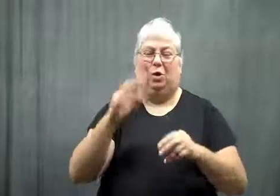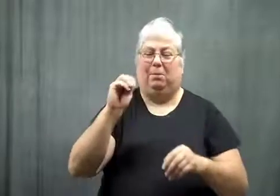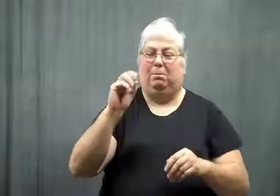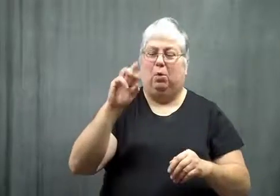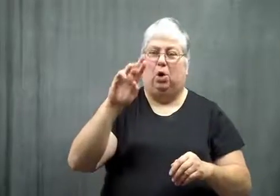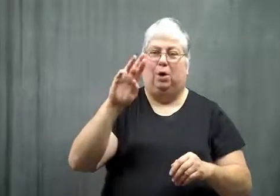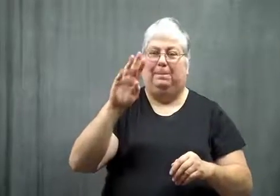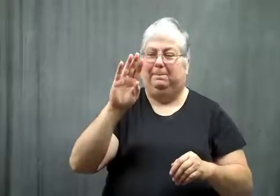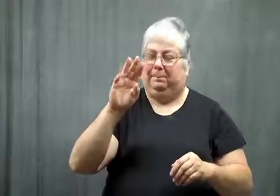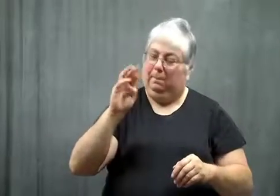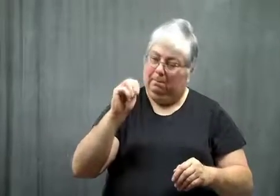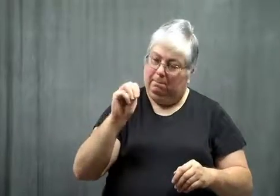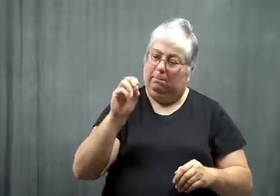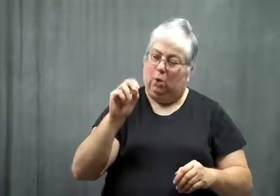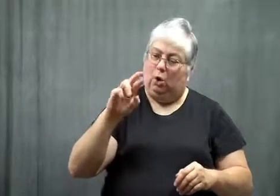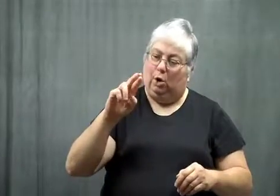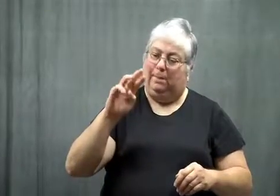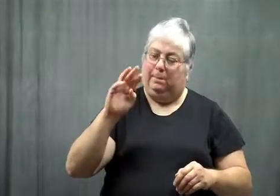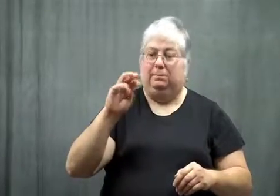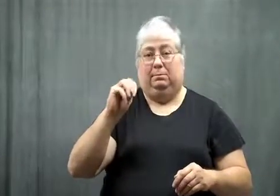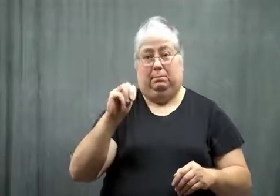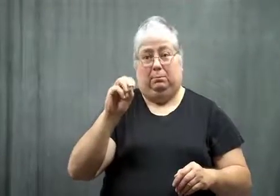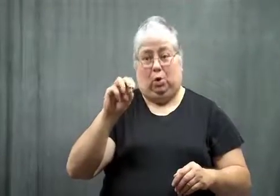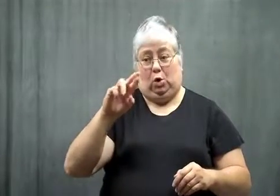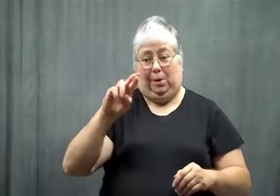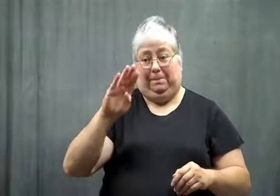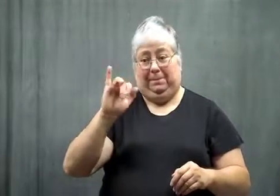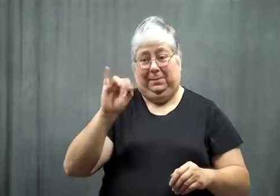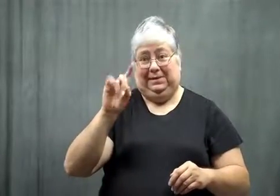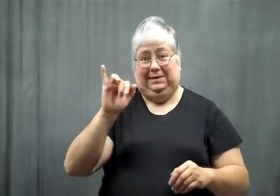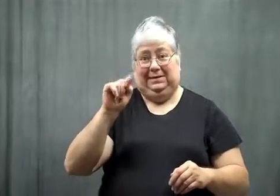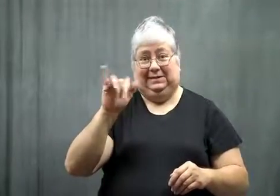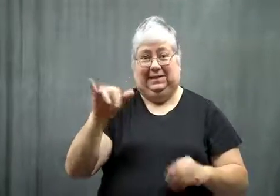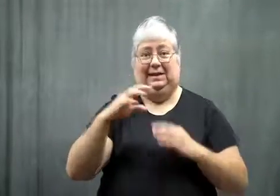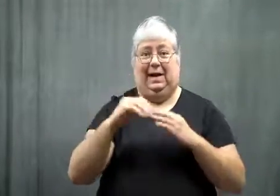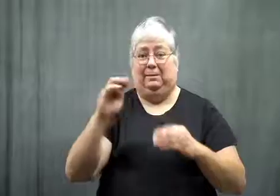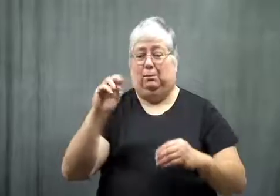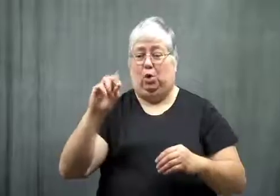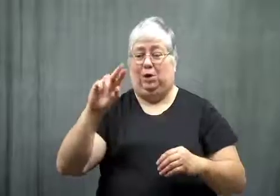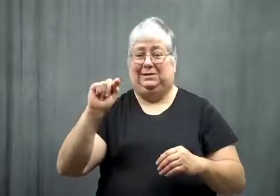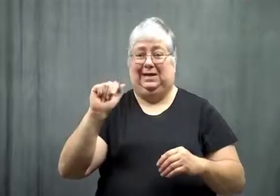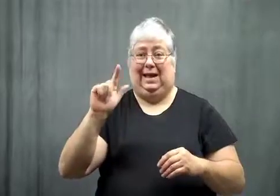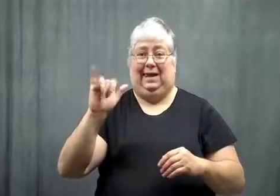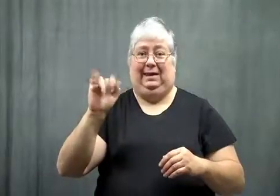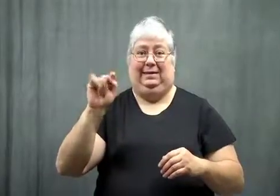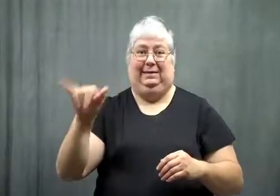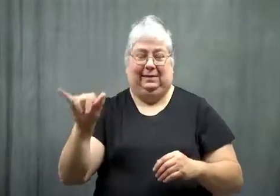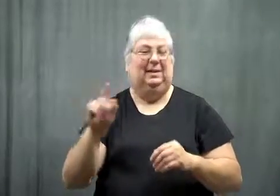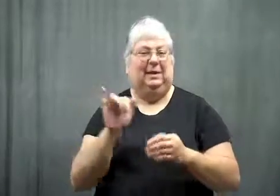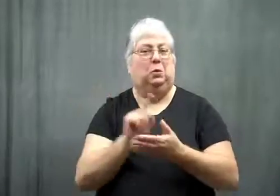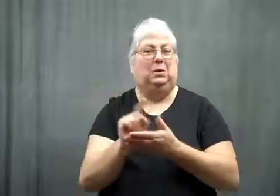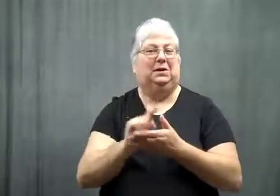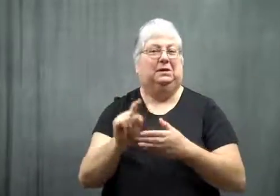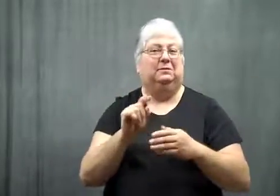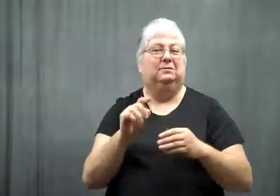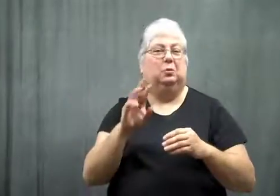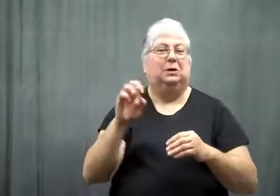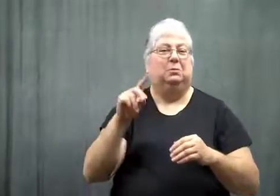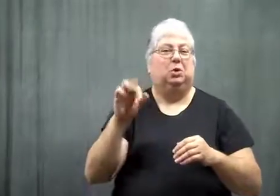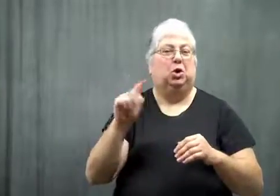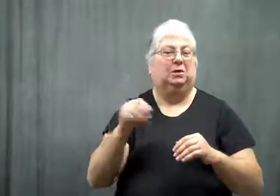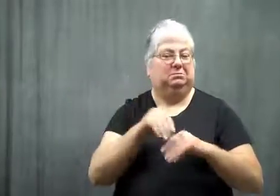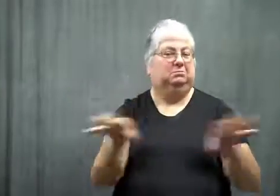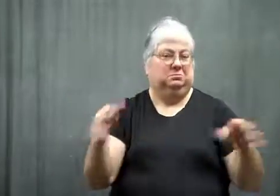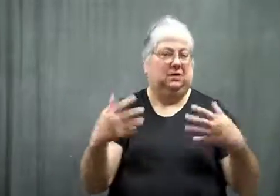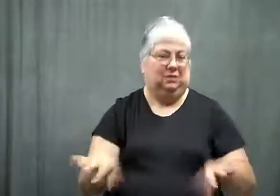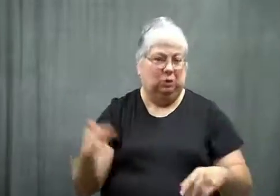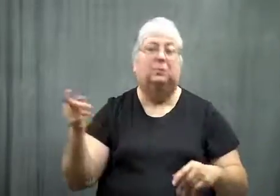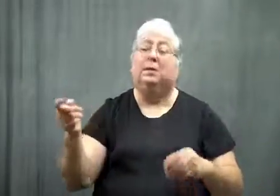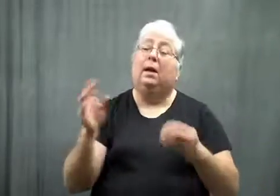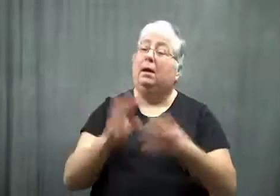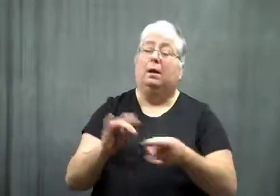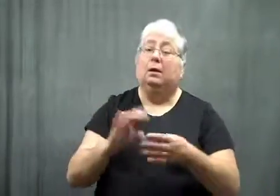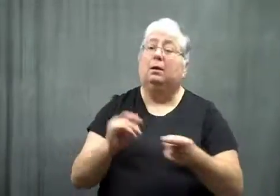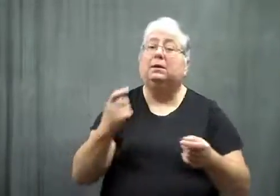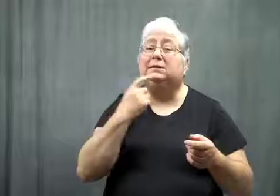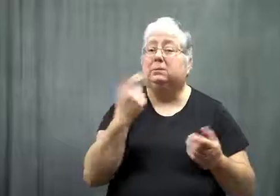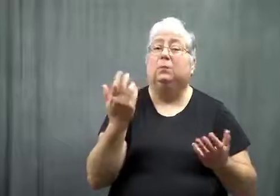Morbidity and Mortality Weekly Report.